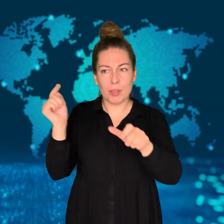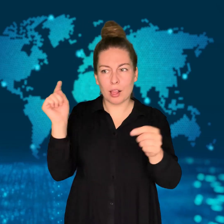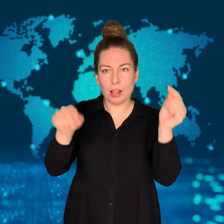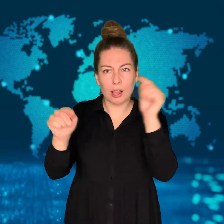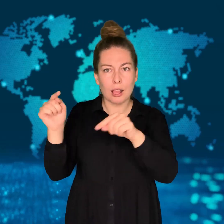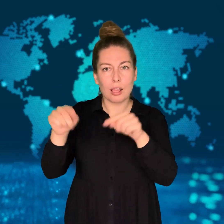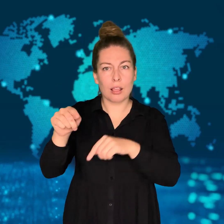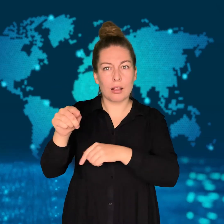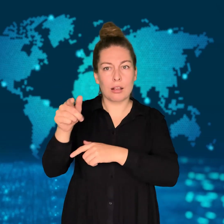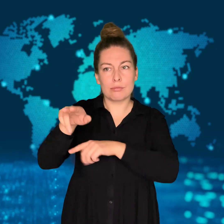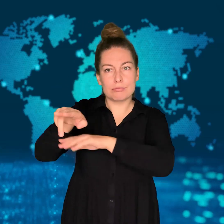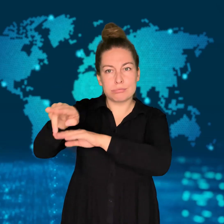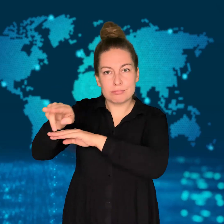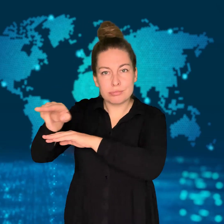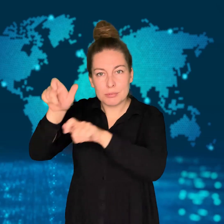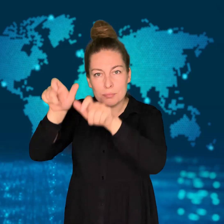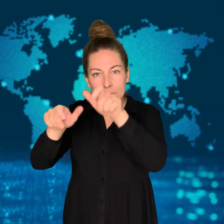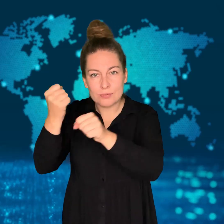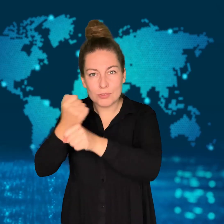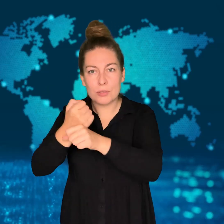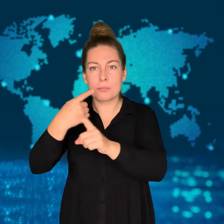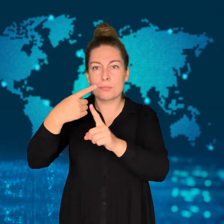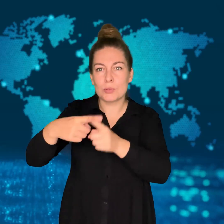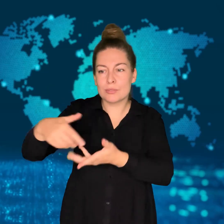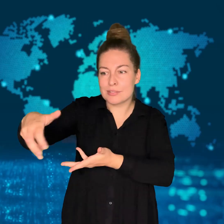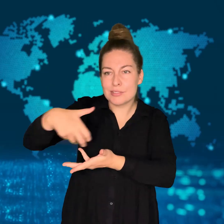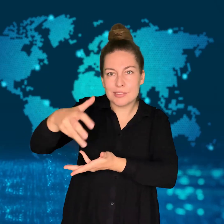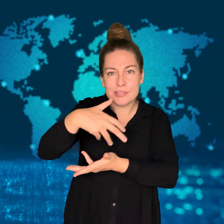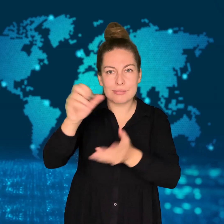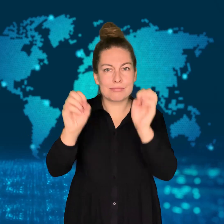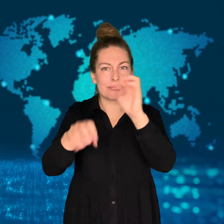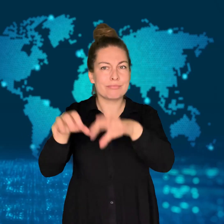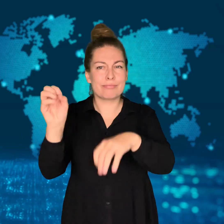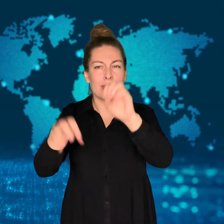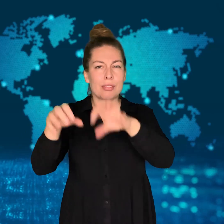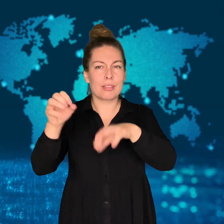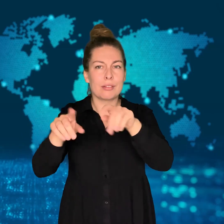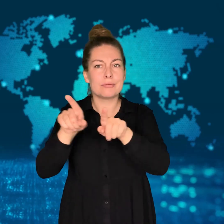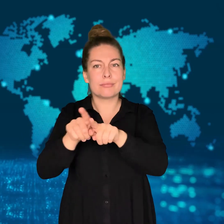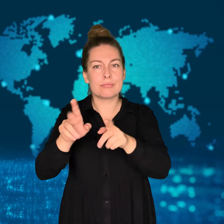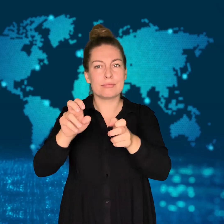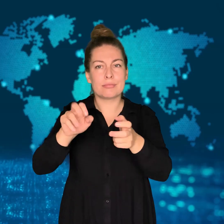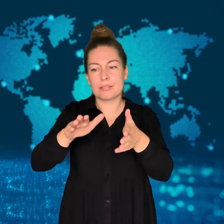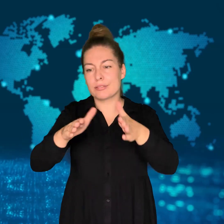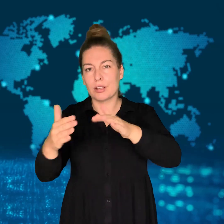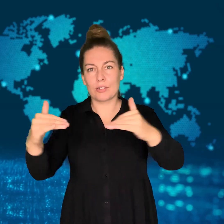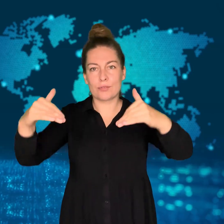It had been first accessed in 1831 by the owner.